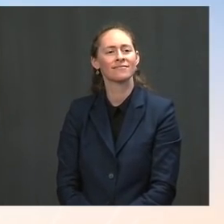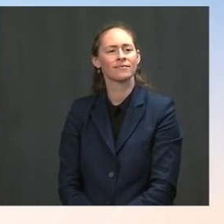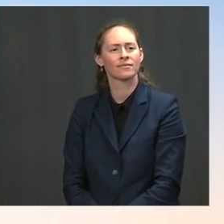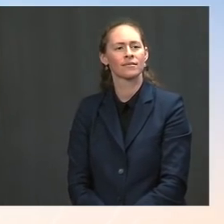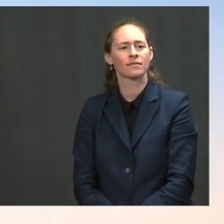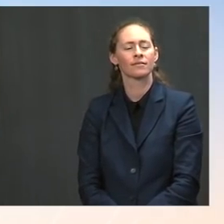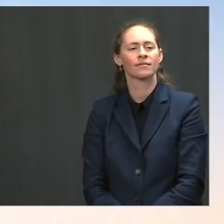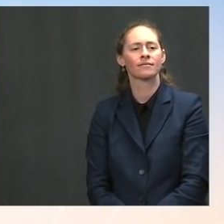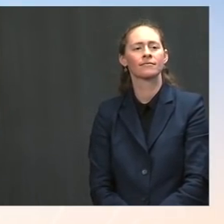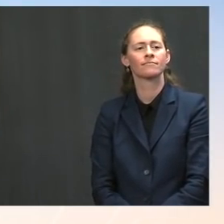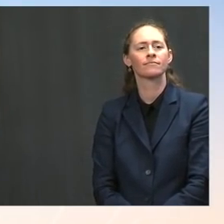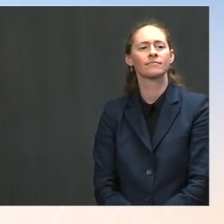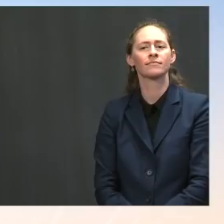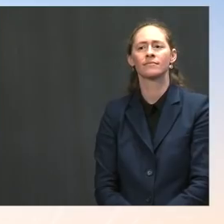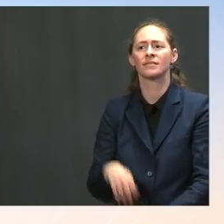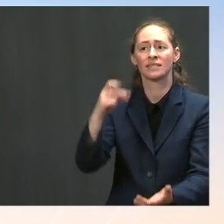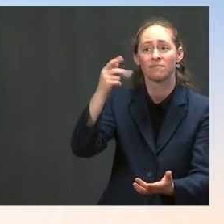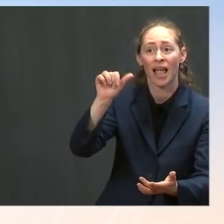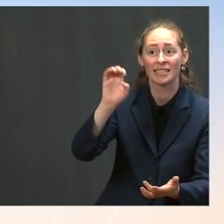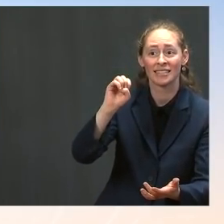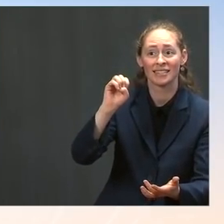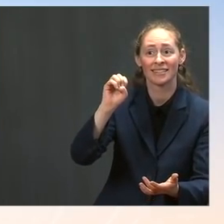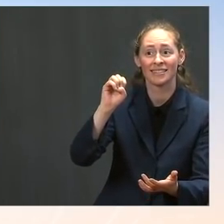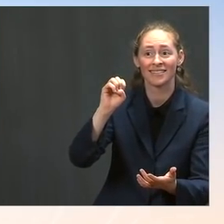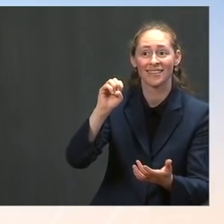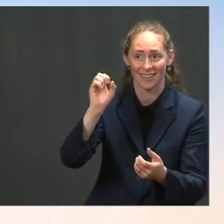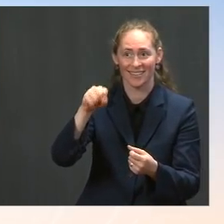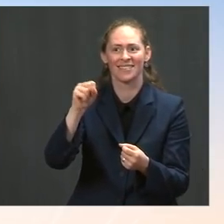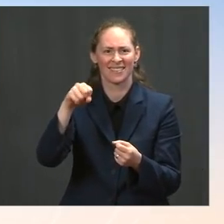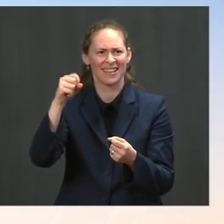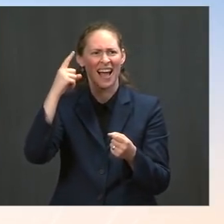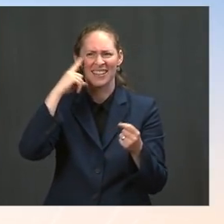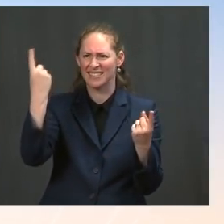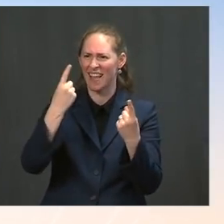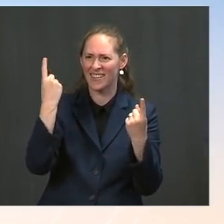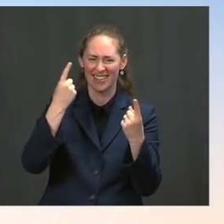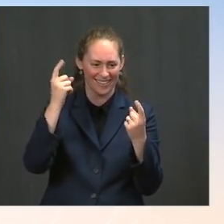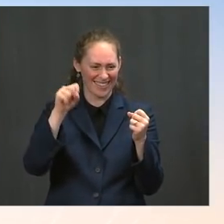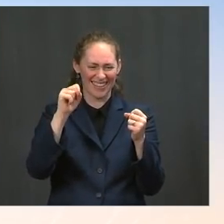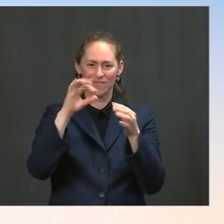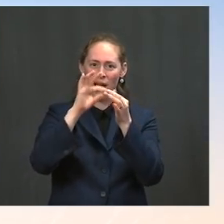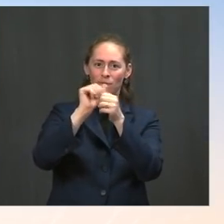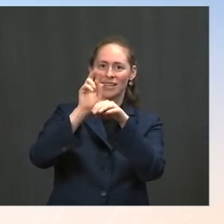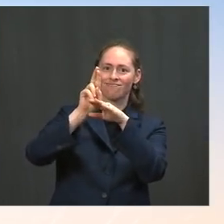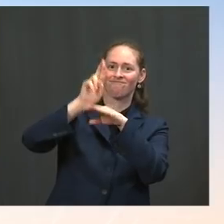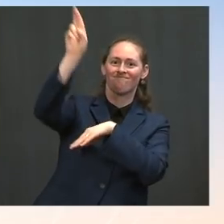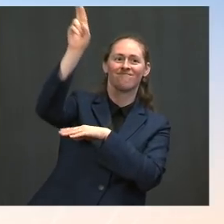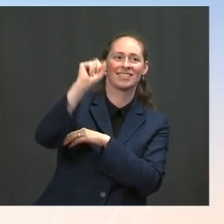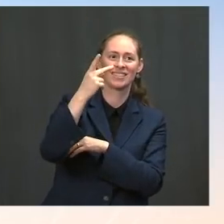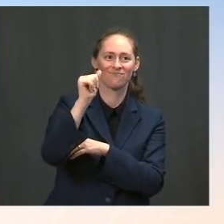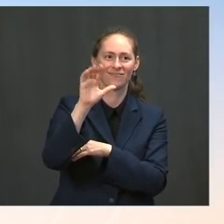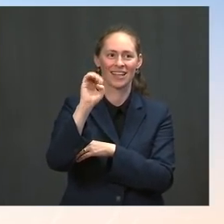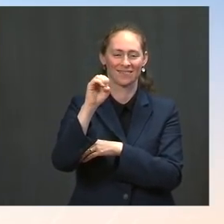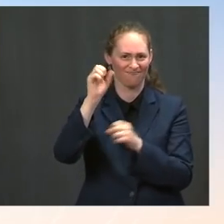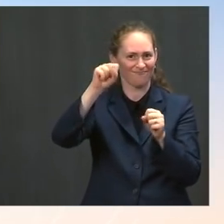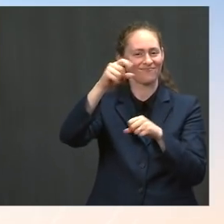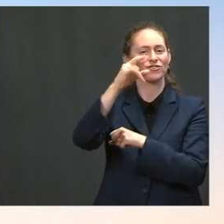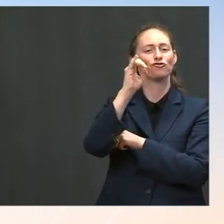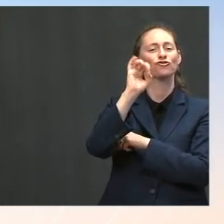Ms. Psaki: I suspected. There's a little something happening today, yes -- or happened, I should say. The Press: Right. So Jeff Bezos made a successful trip to space and back.